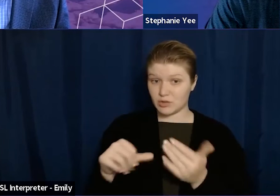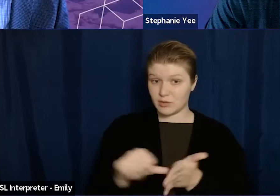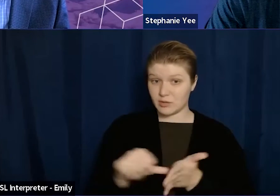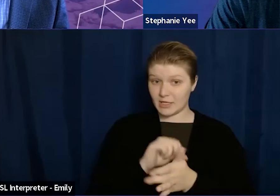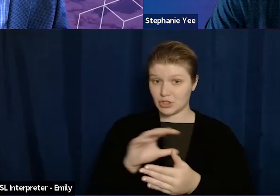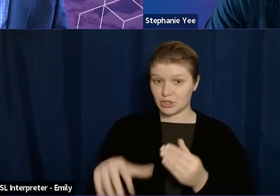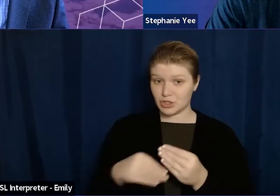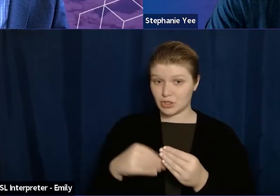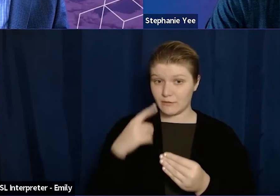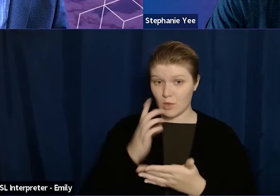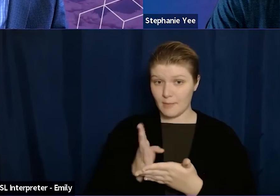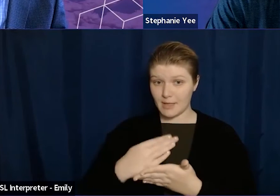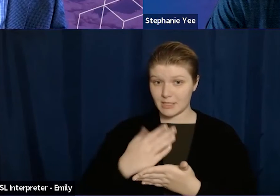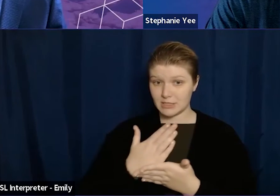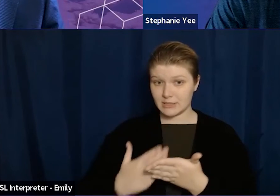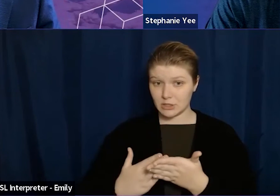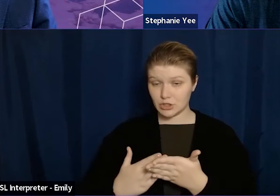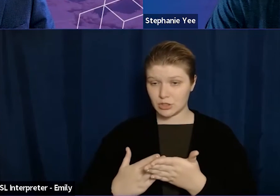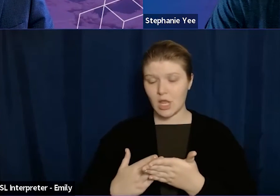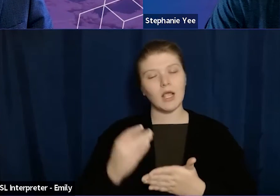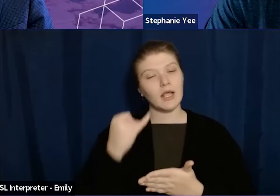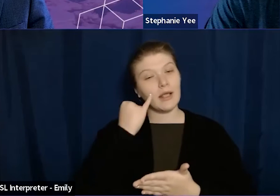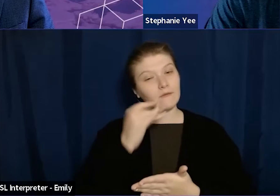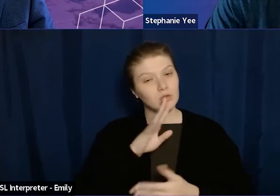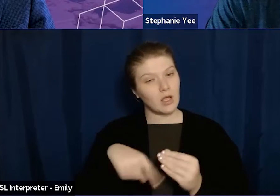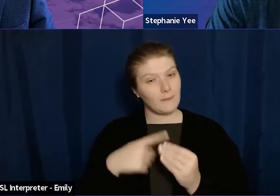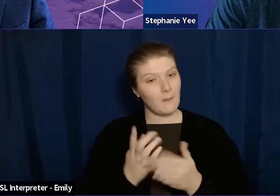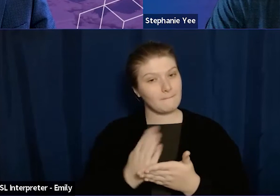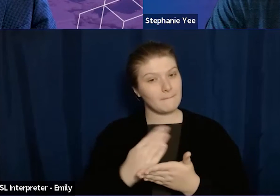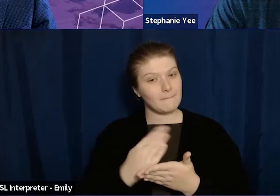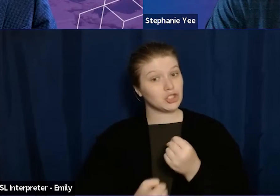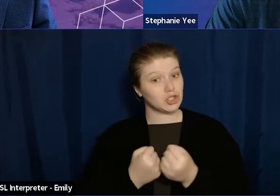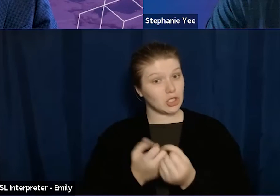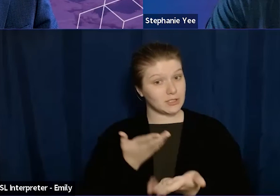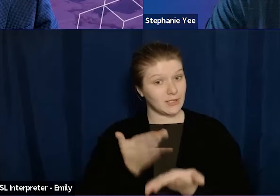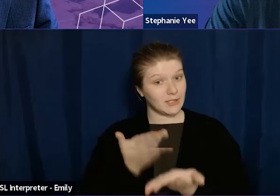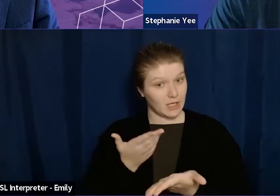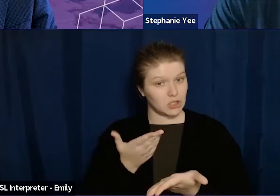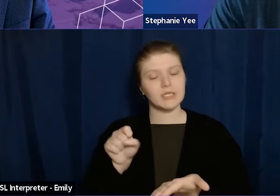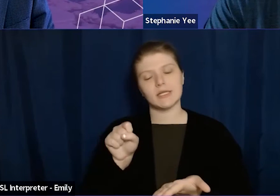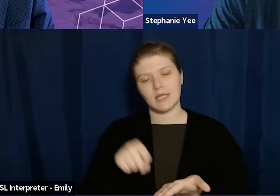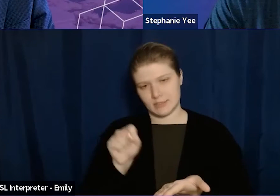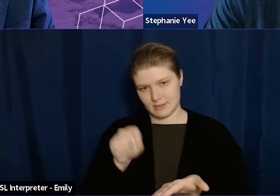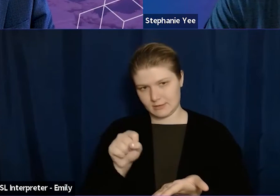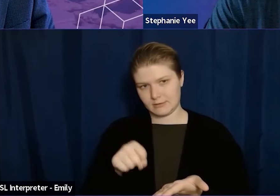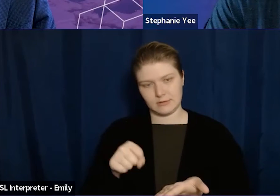If this is -- if you're talking about the Budget Justification section, yes, you can't have extra pages.